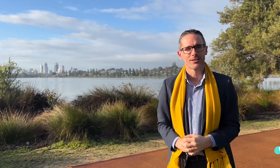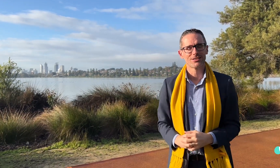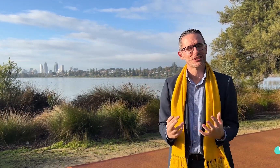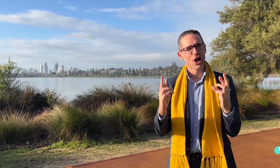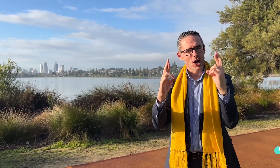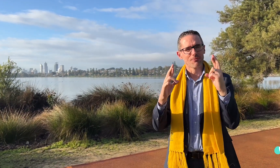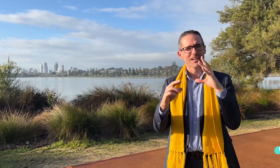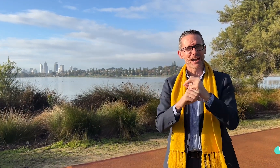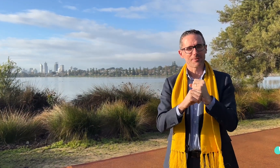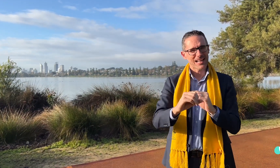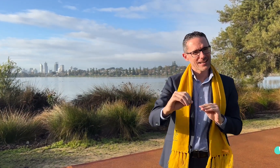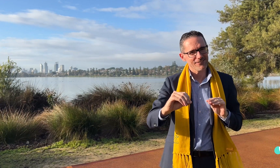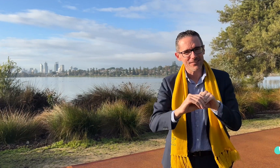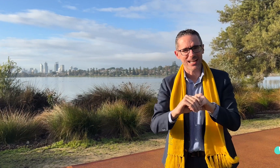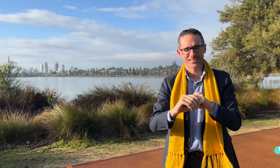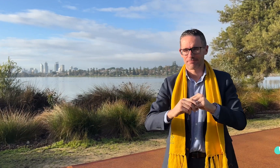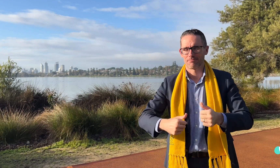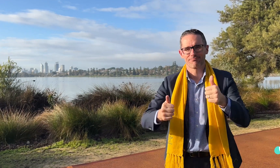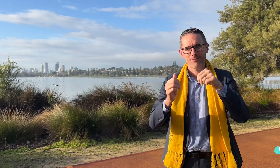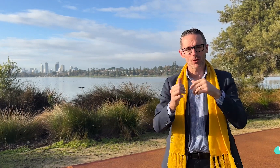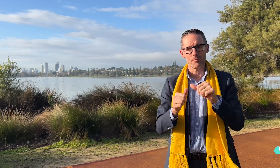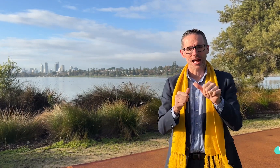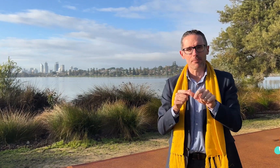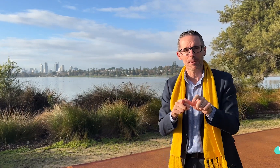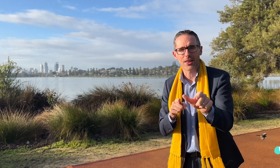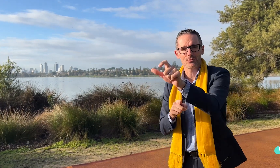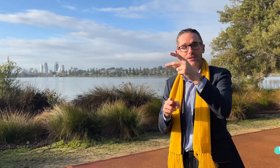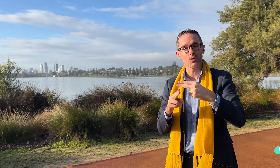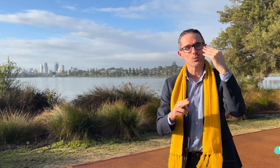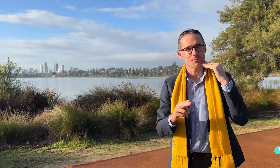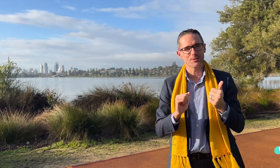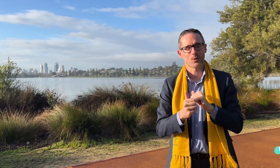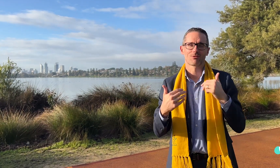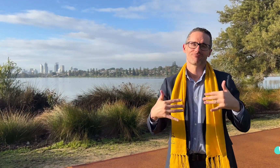Hopefully the Government can invest and provide better pathways to women's sport.